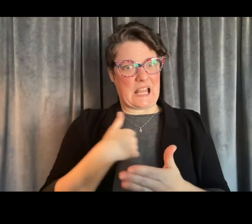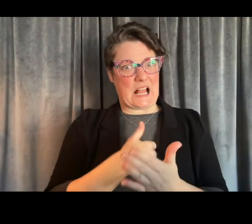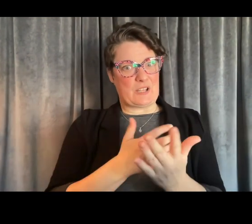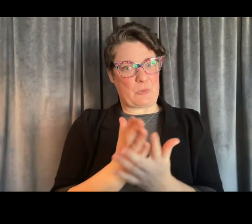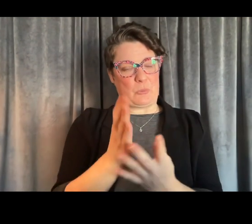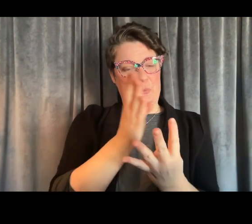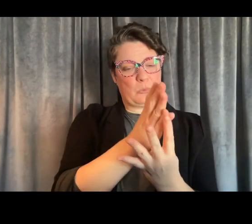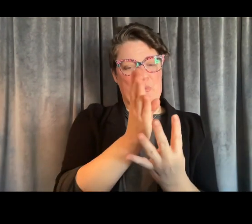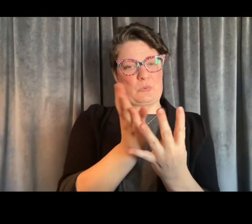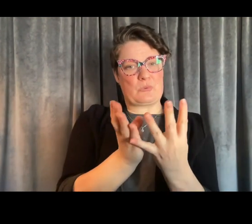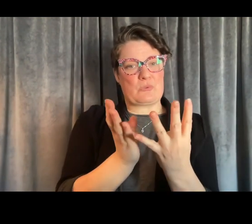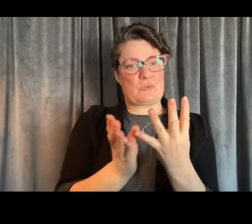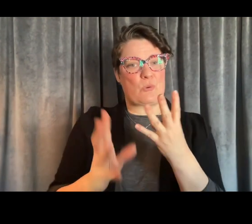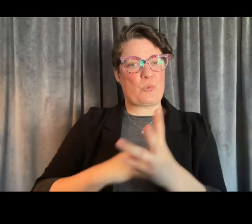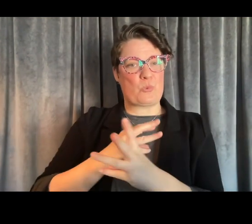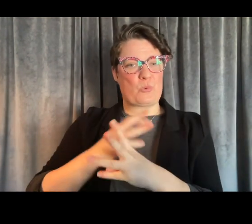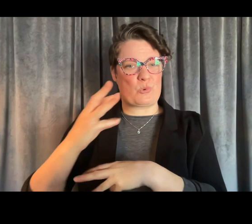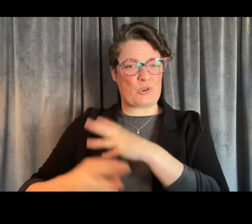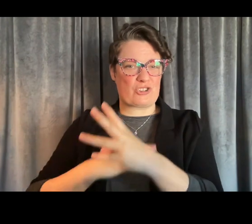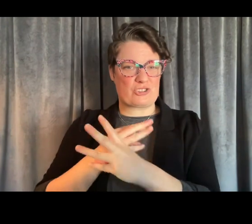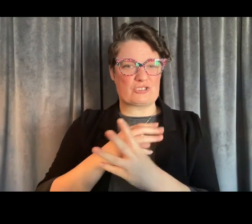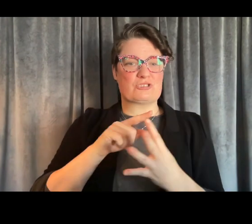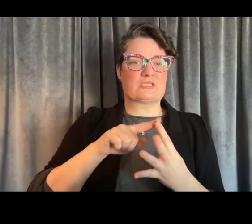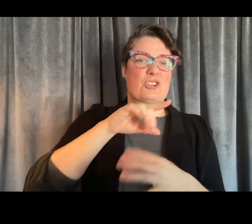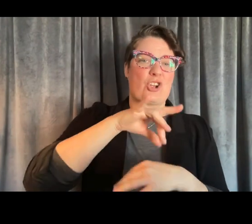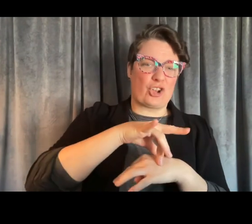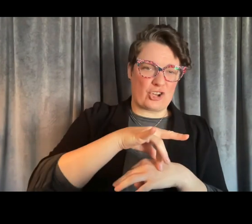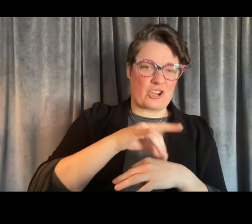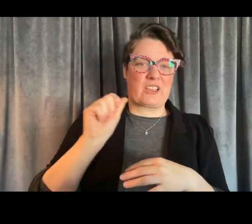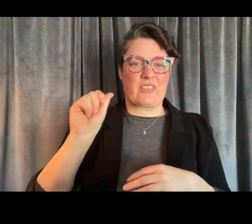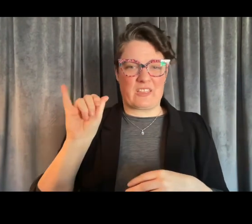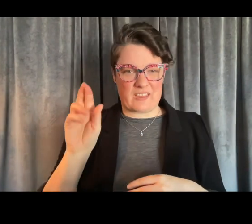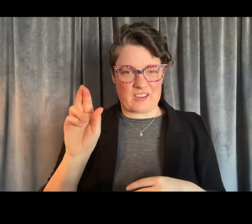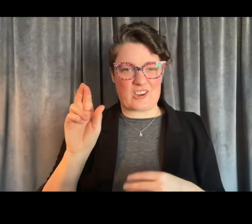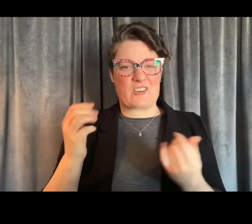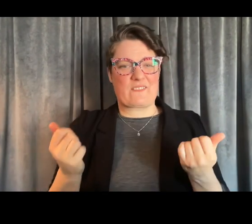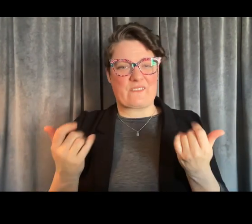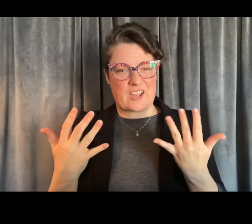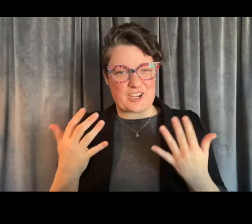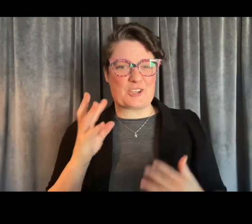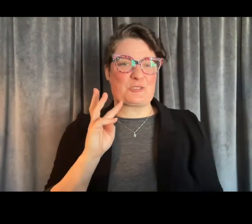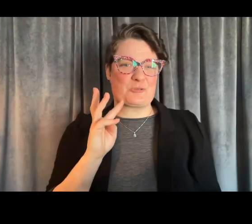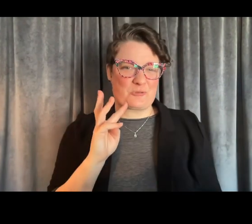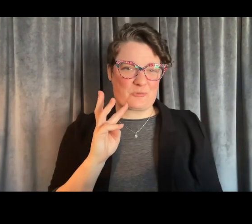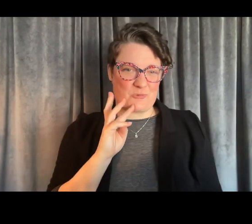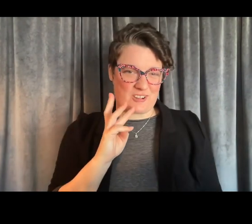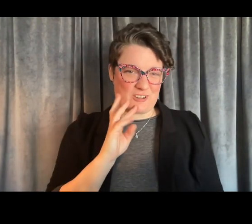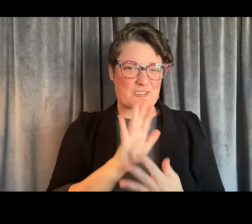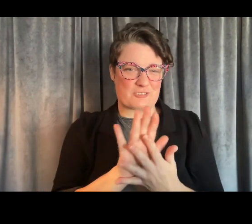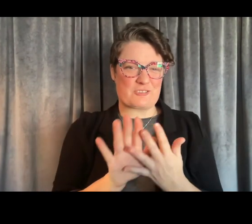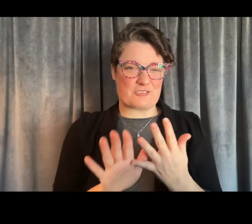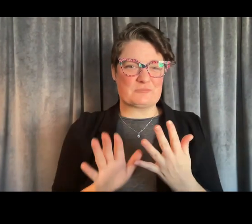the elemental worlds of earth, air, fire, and water, and using each of the fruits